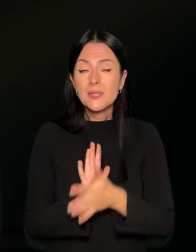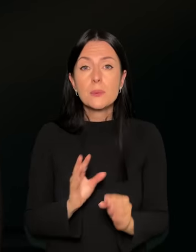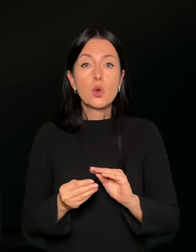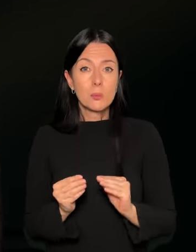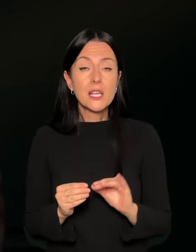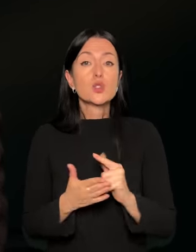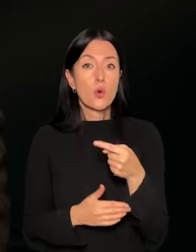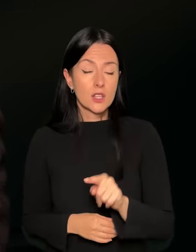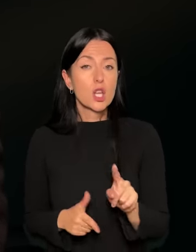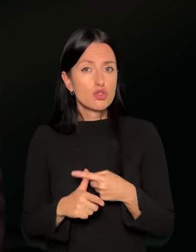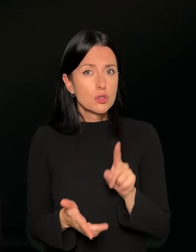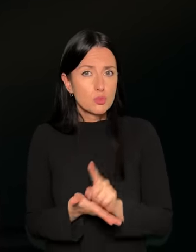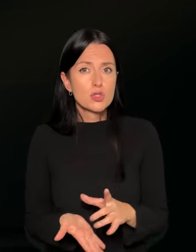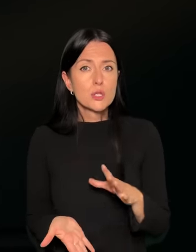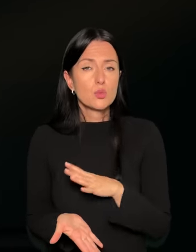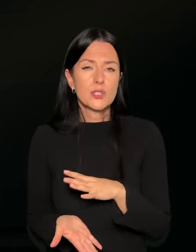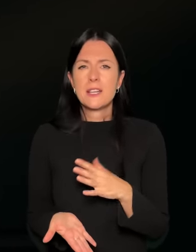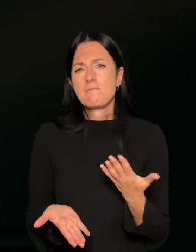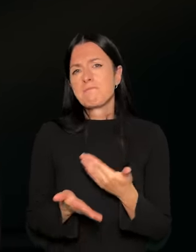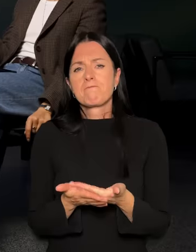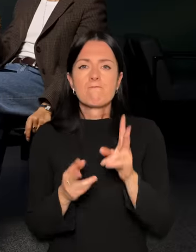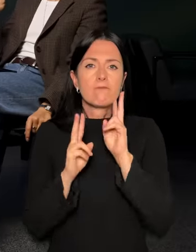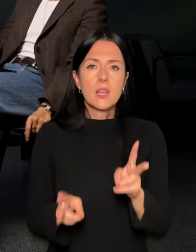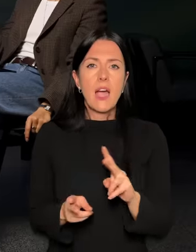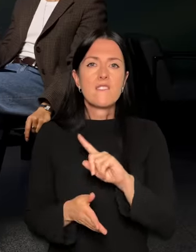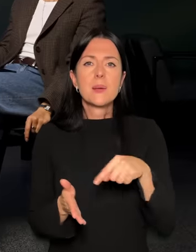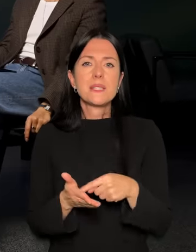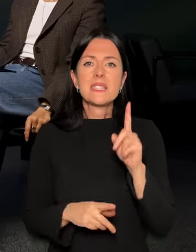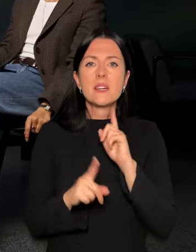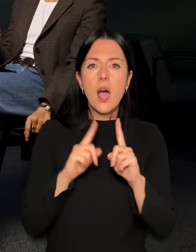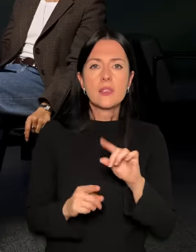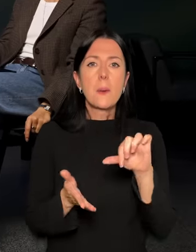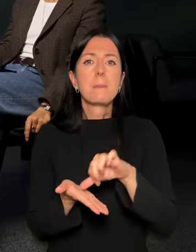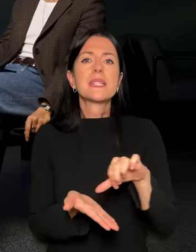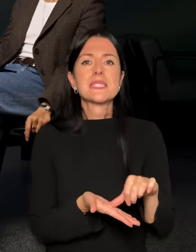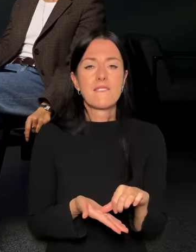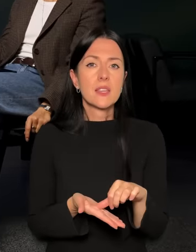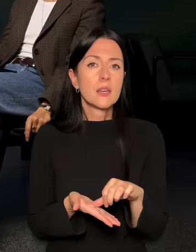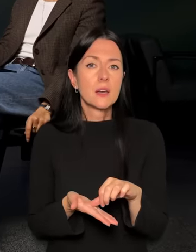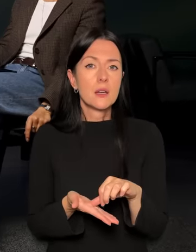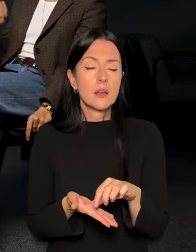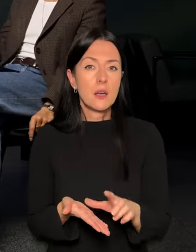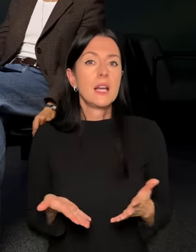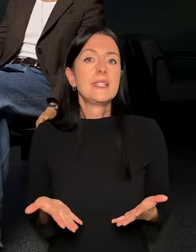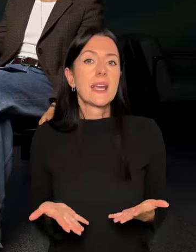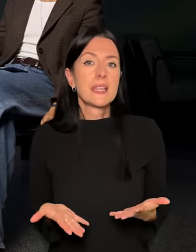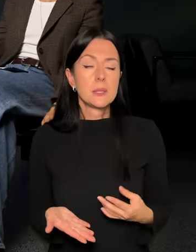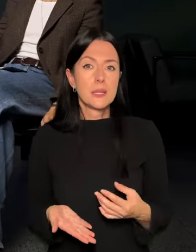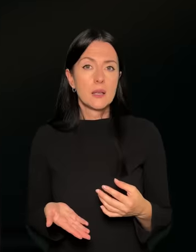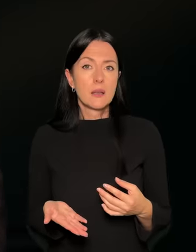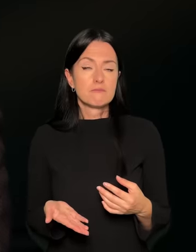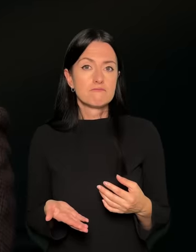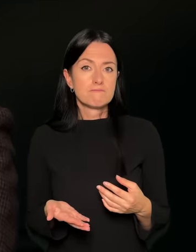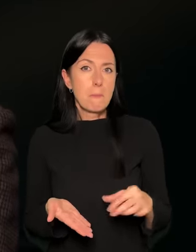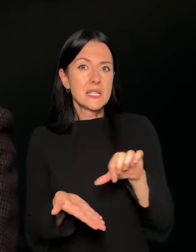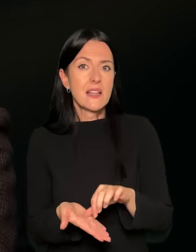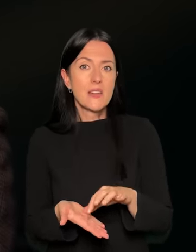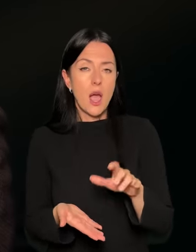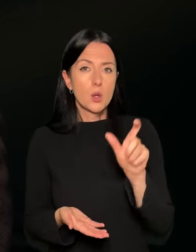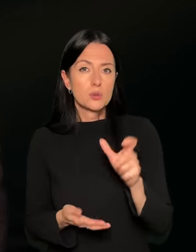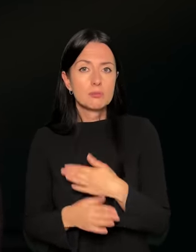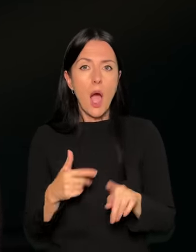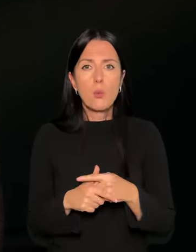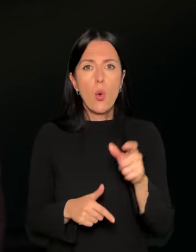And again, whether there should be a representative in city councils or a person with a disability, I don't know.